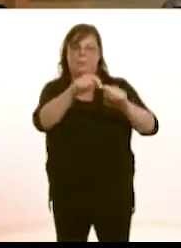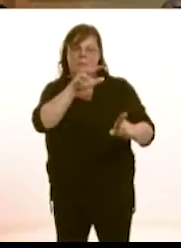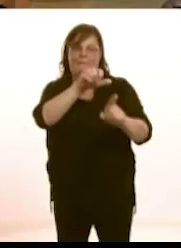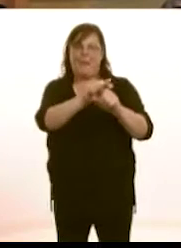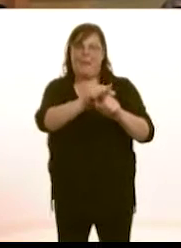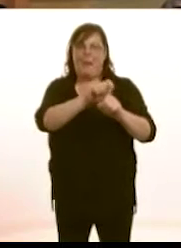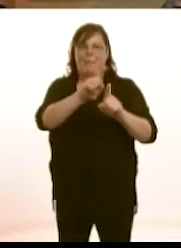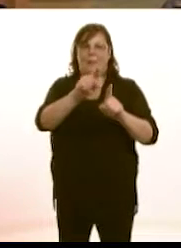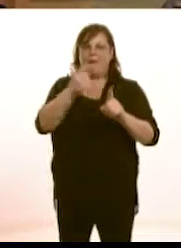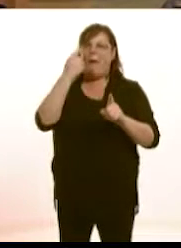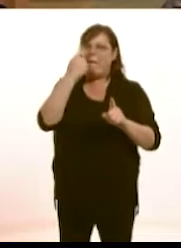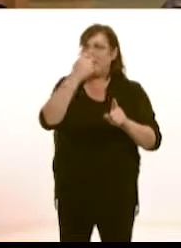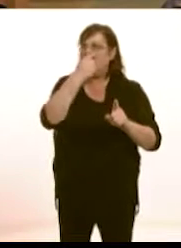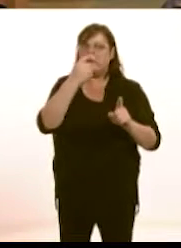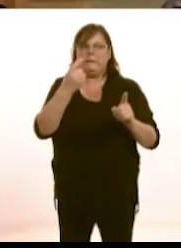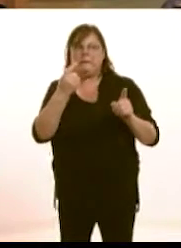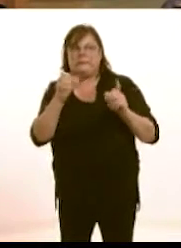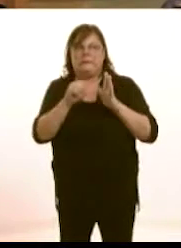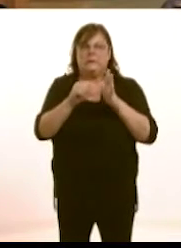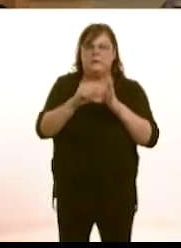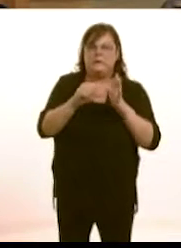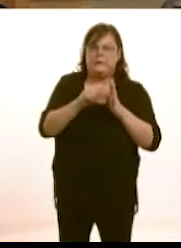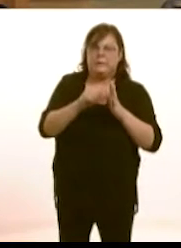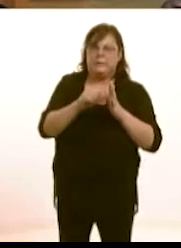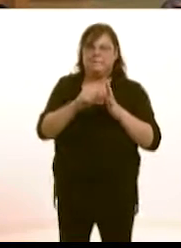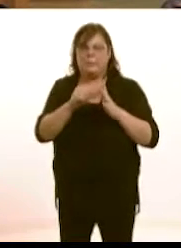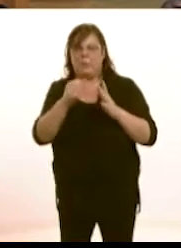That often involves making sure that people are aware that thereís an offence in the